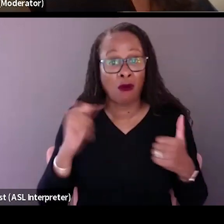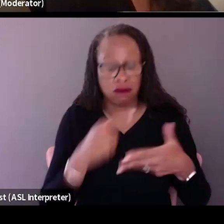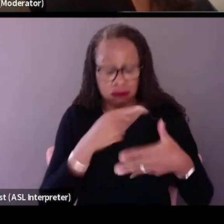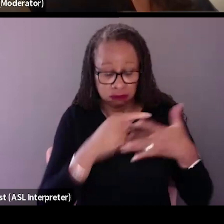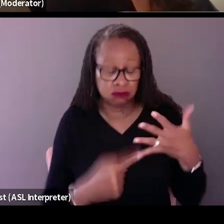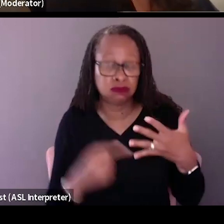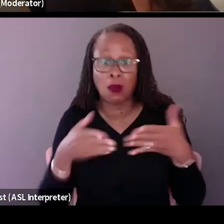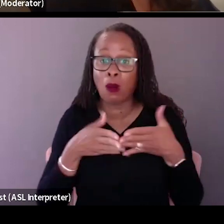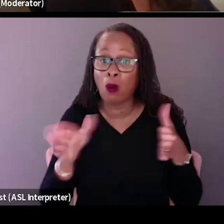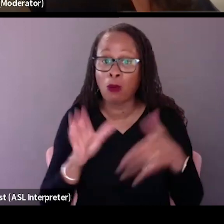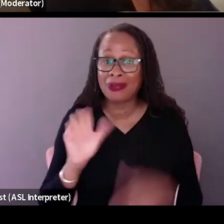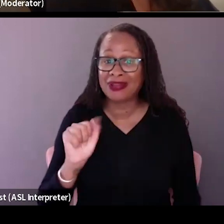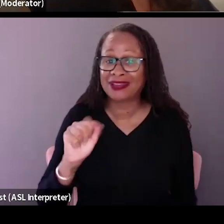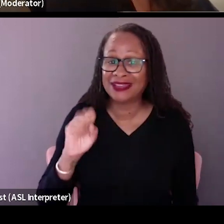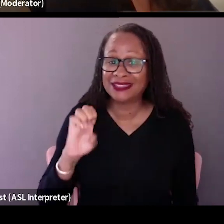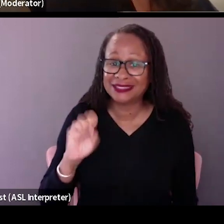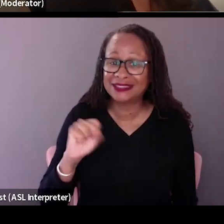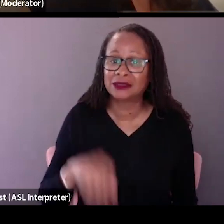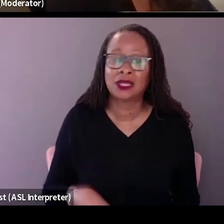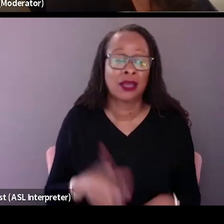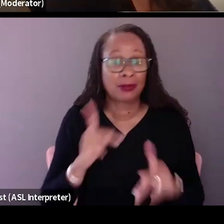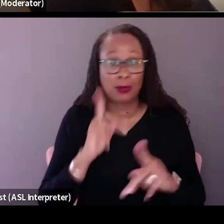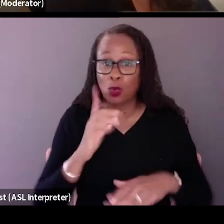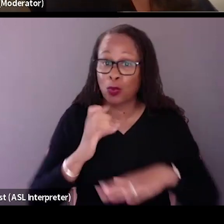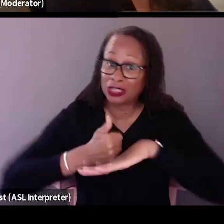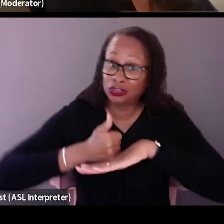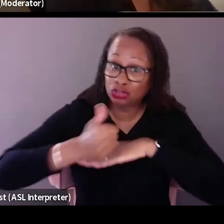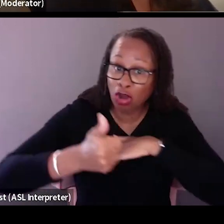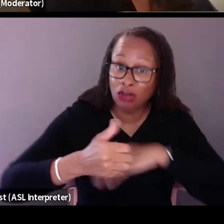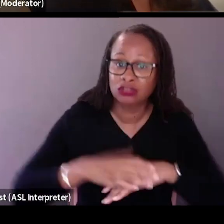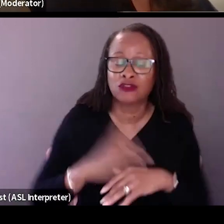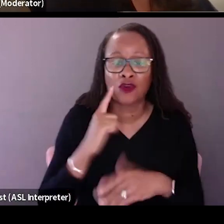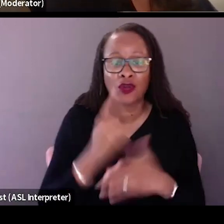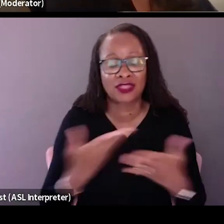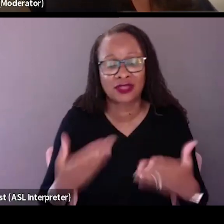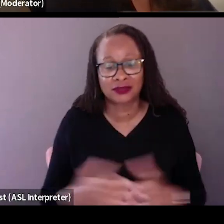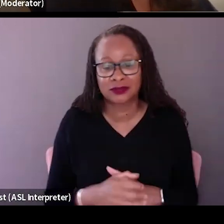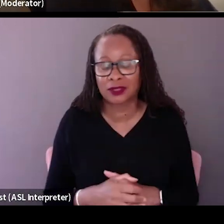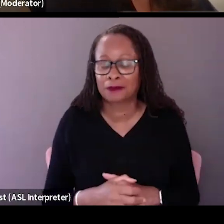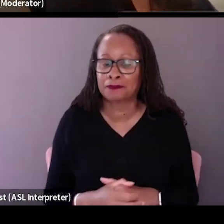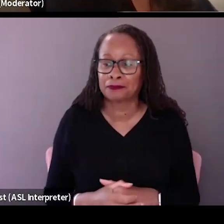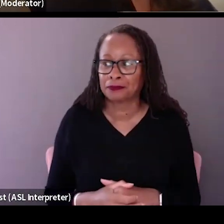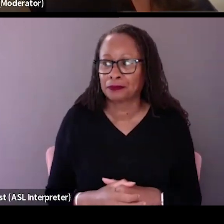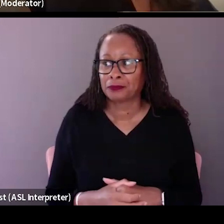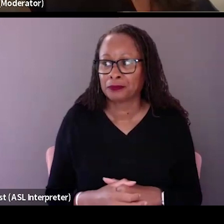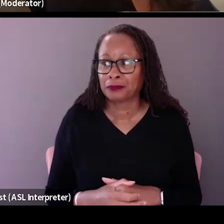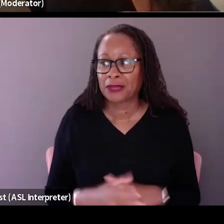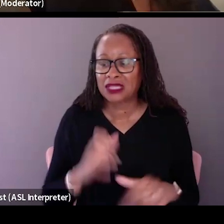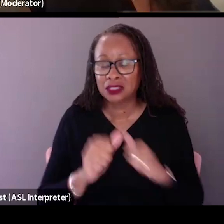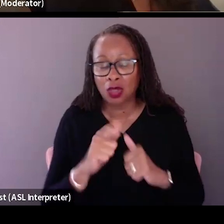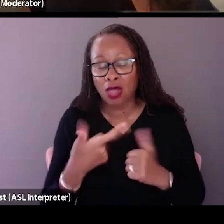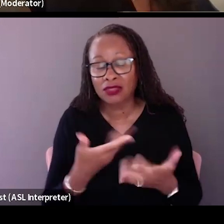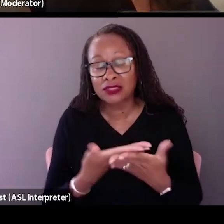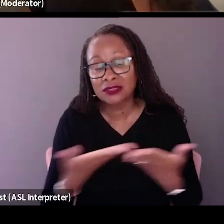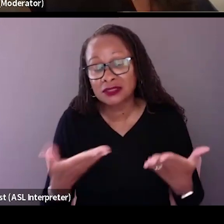There's folks that are gonna be charged. There's still all this money stuff,